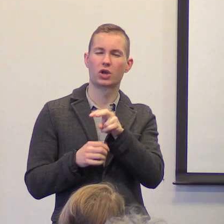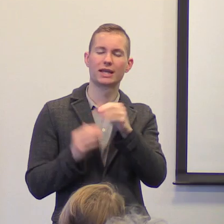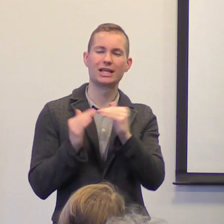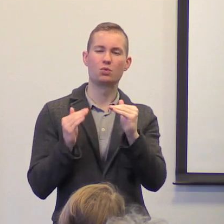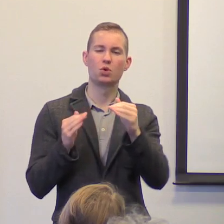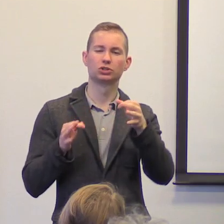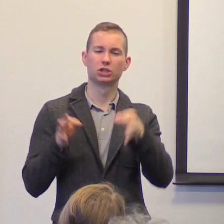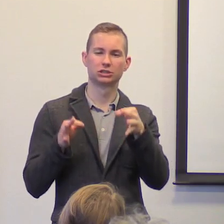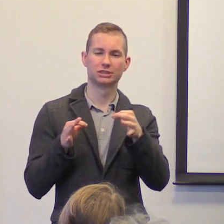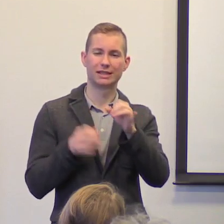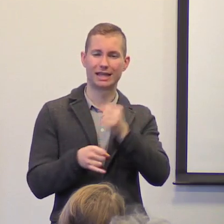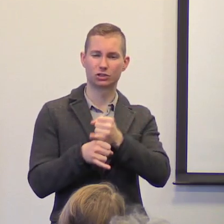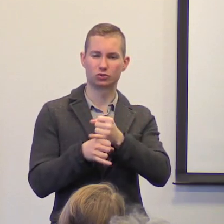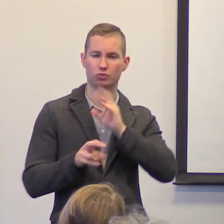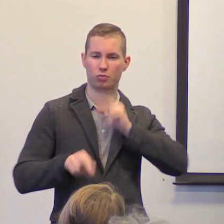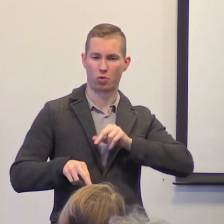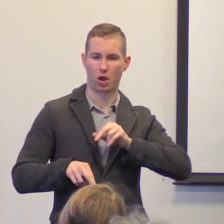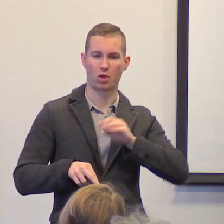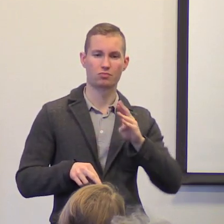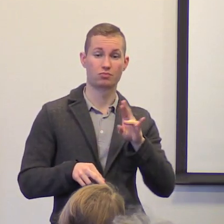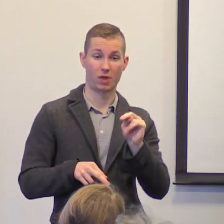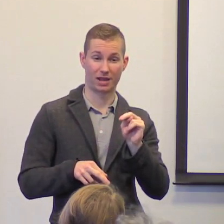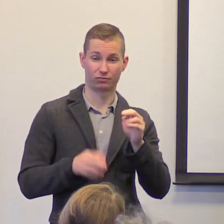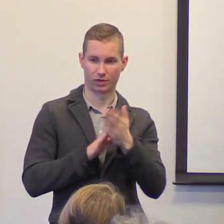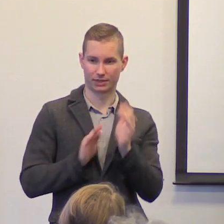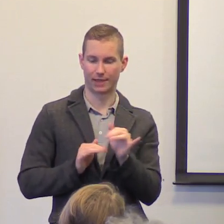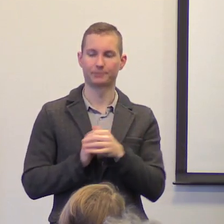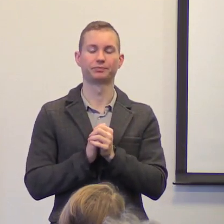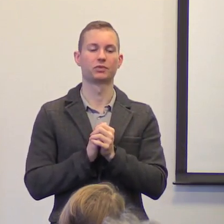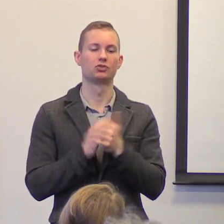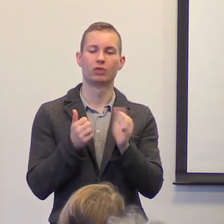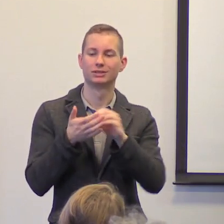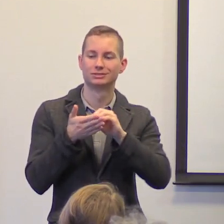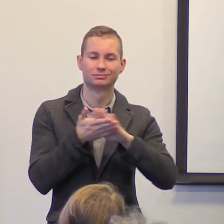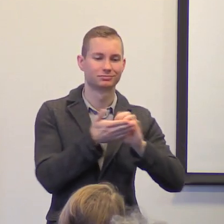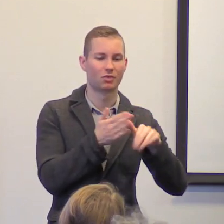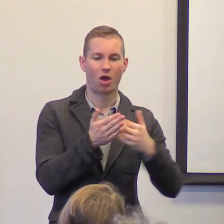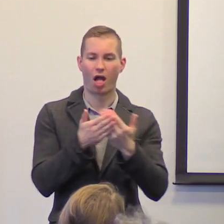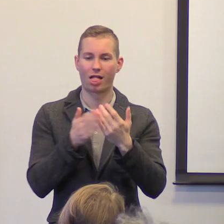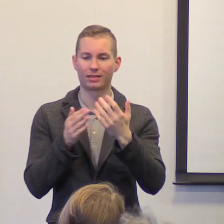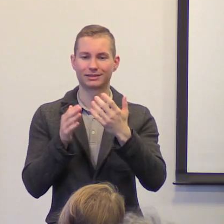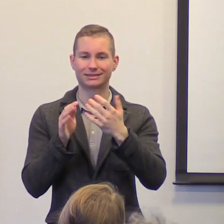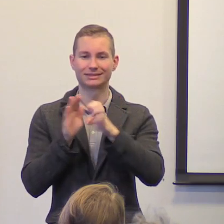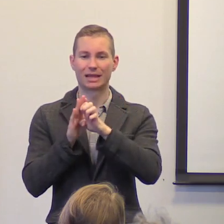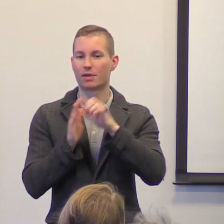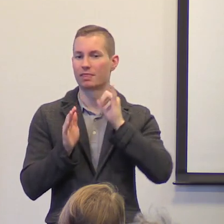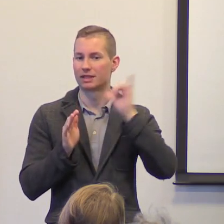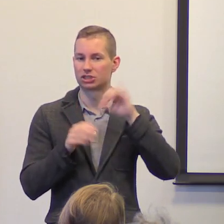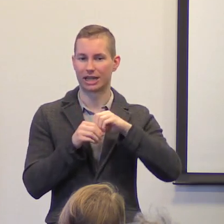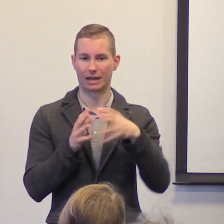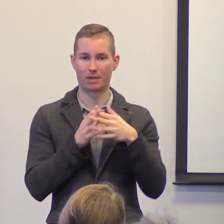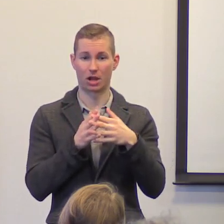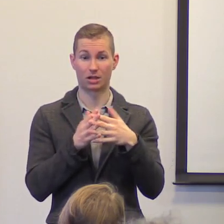by Bryan Stevenson, they've been trying to document all the examples of lynching in America. They have now found 4,000 examples.